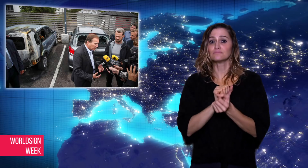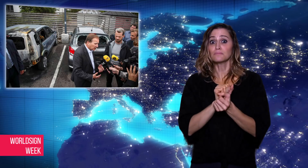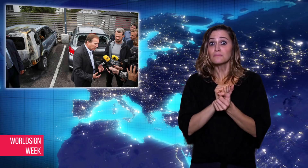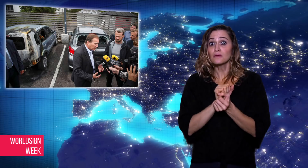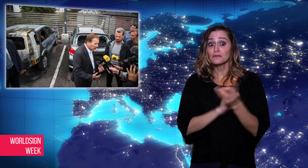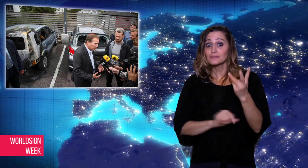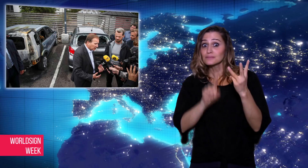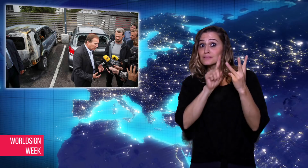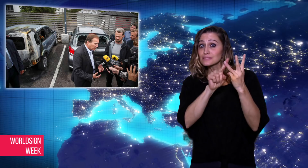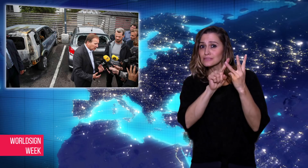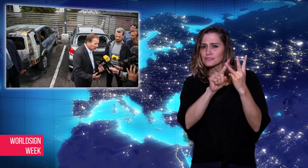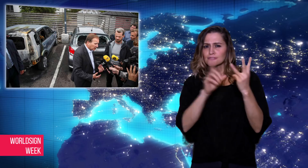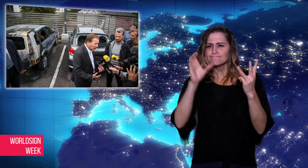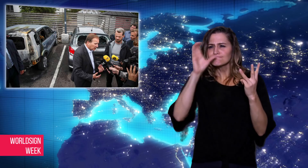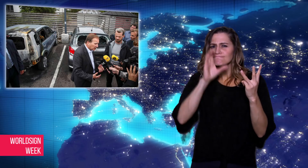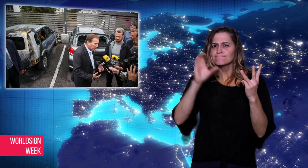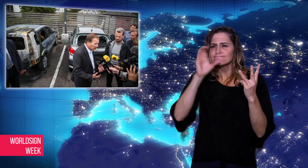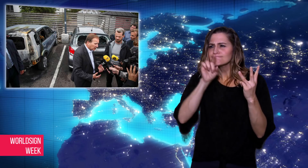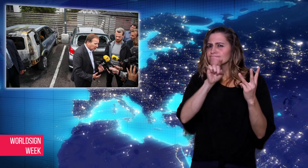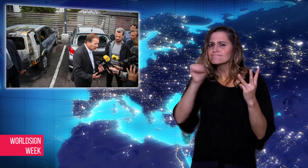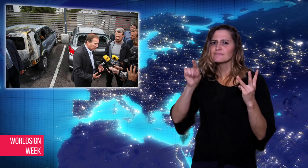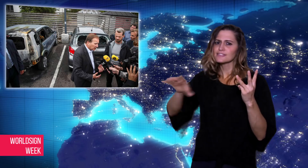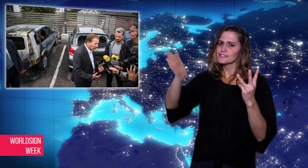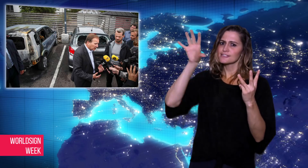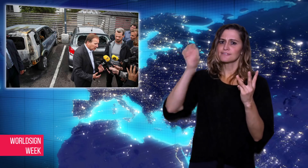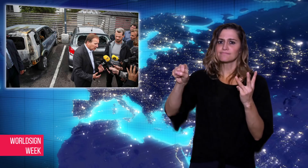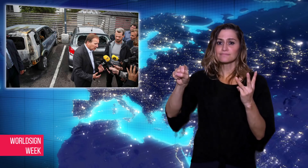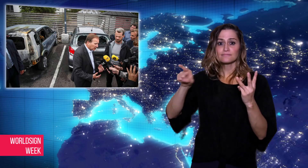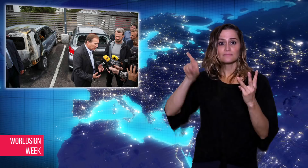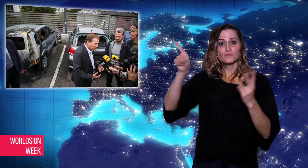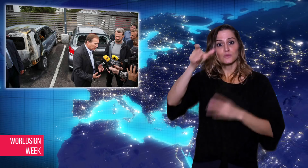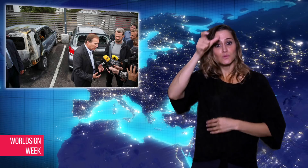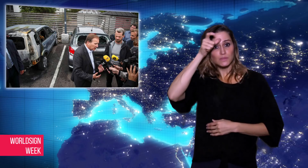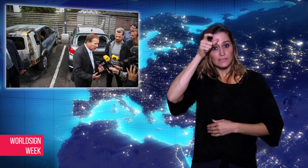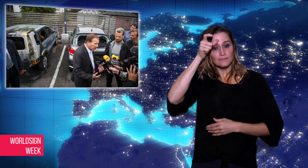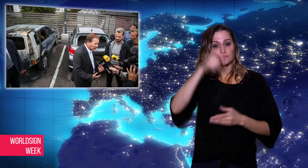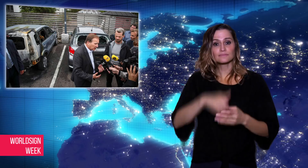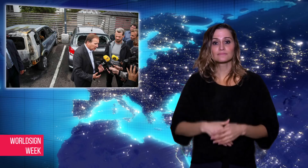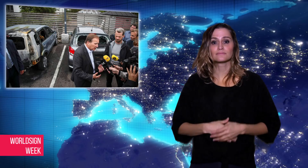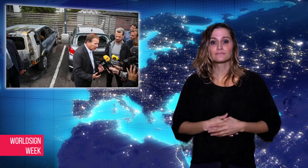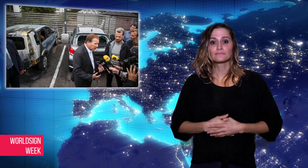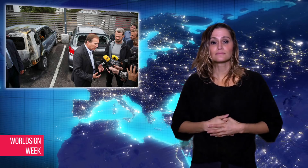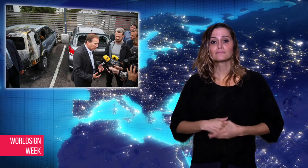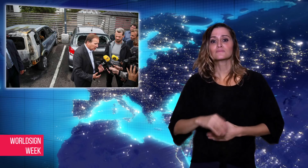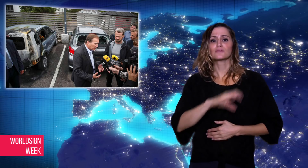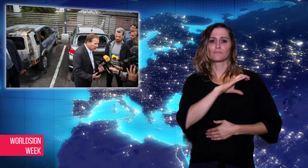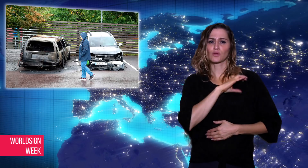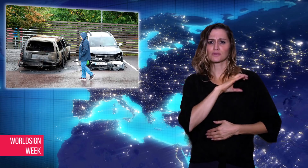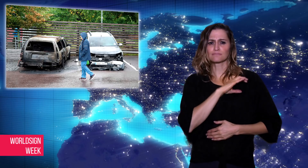not provide a motivation for their